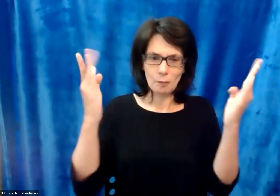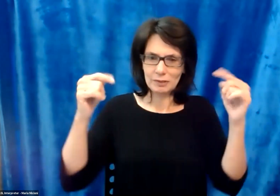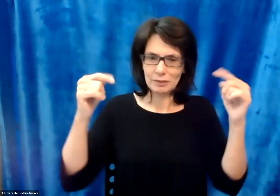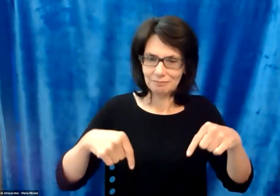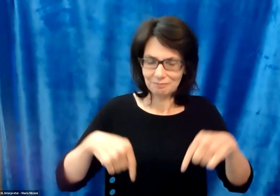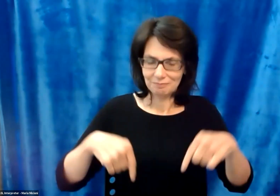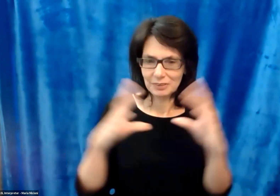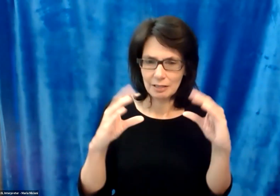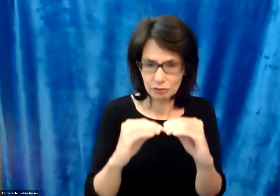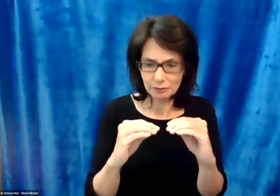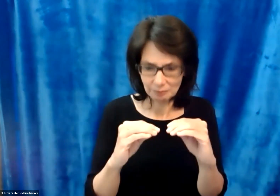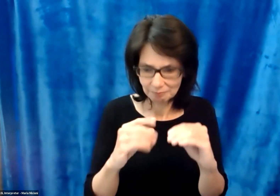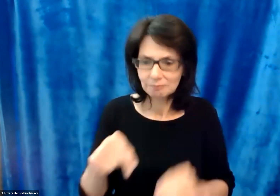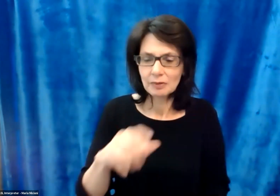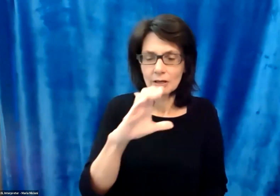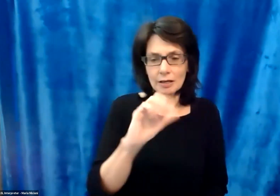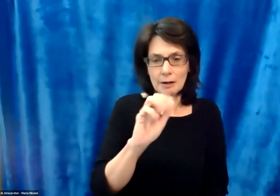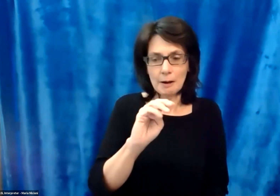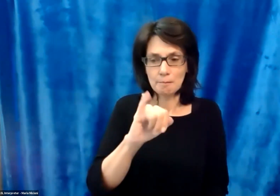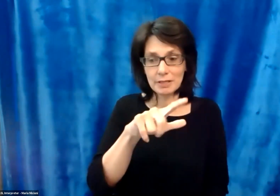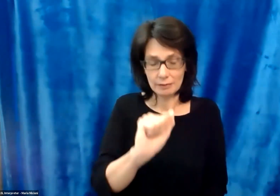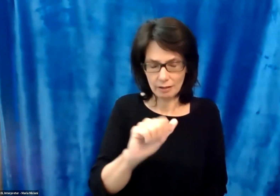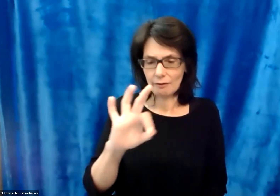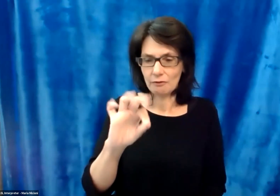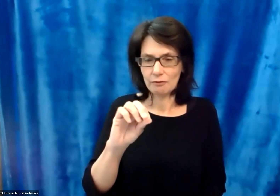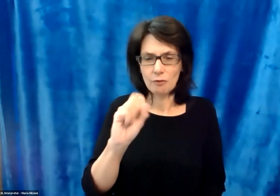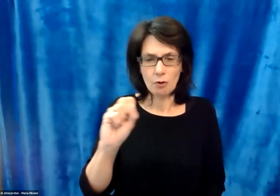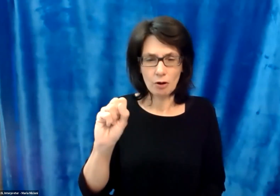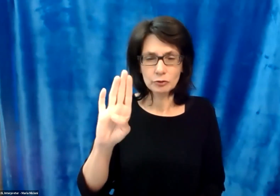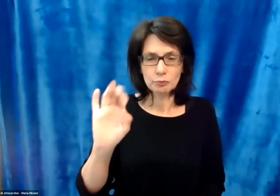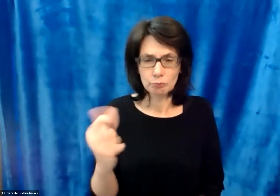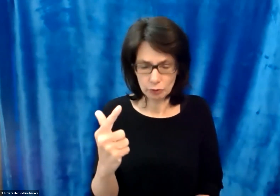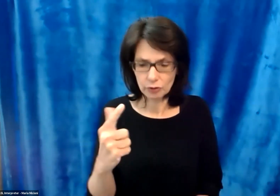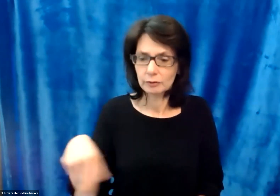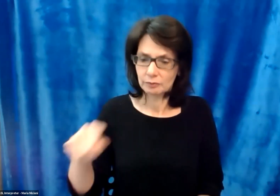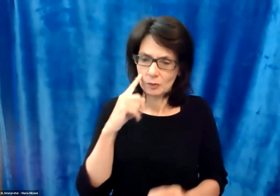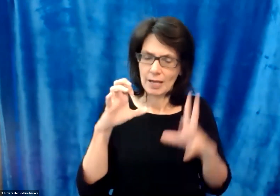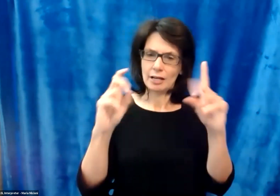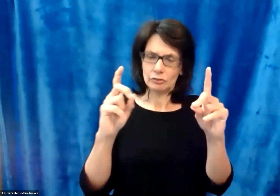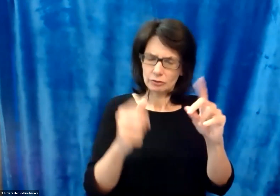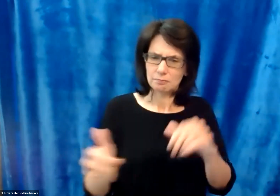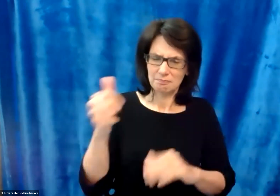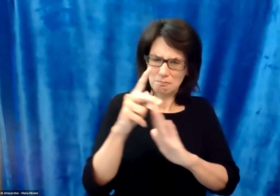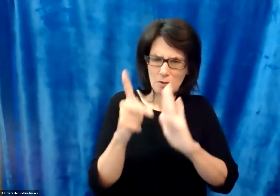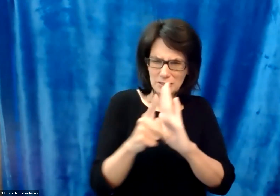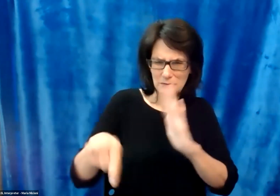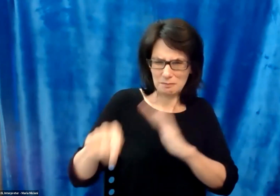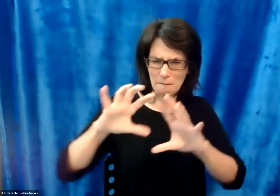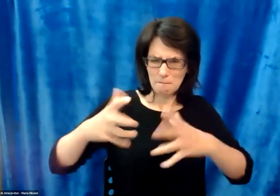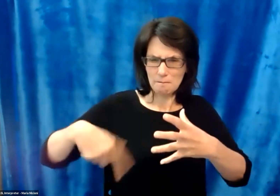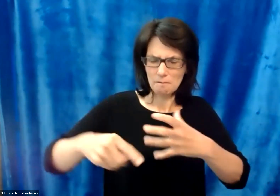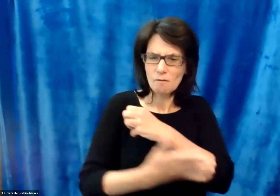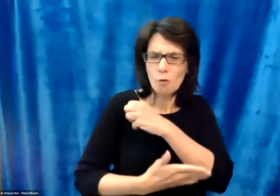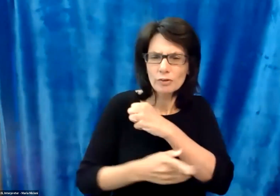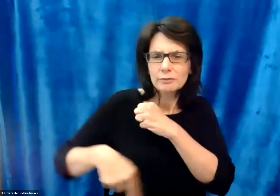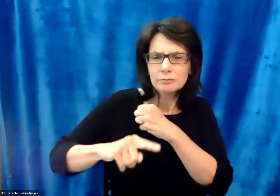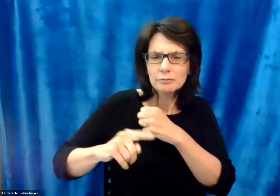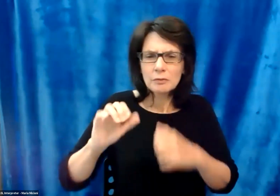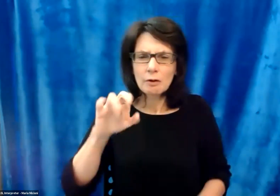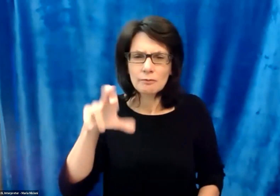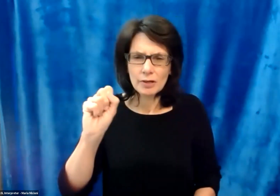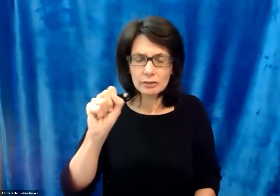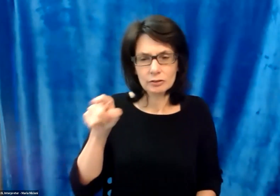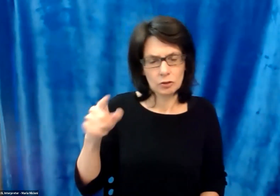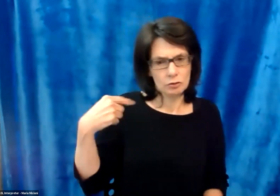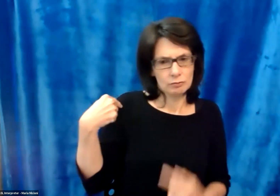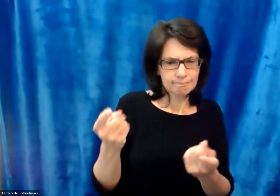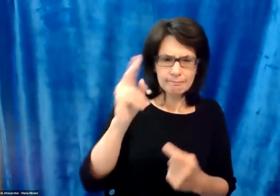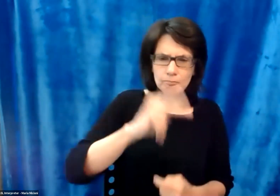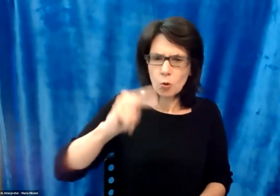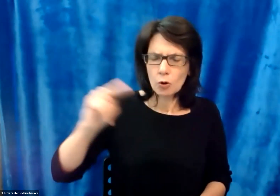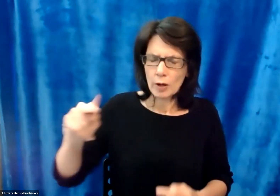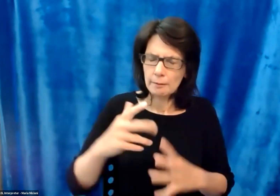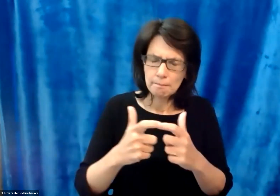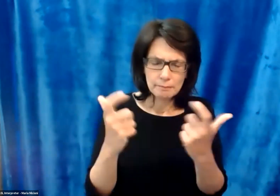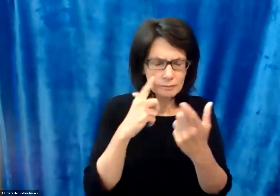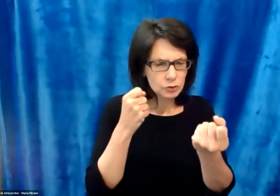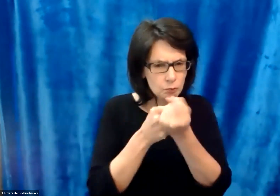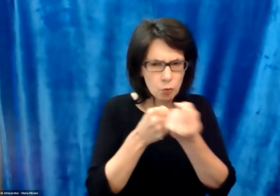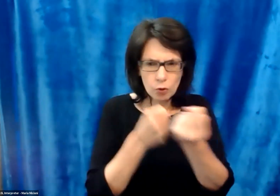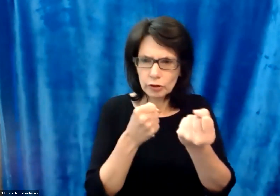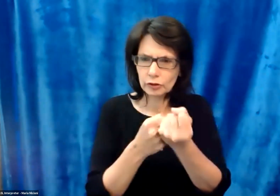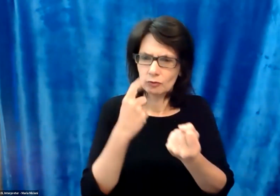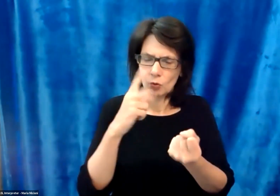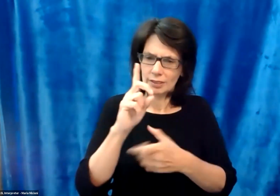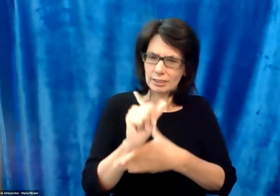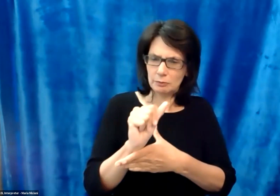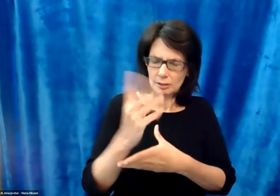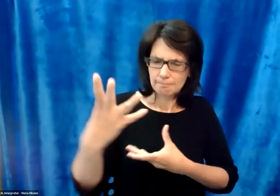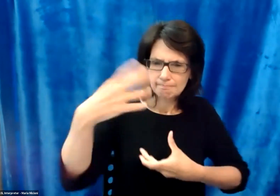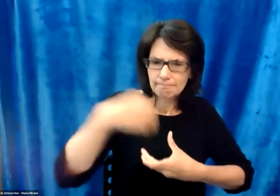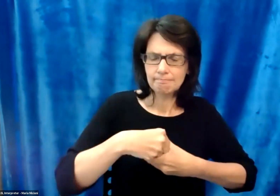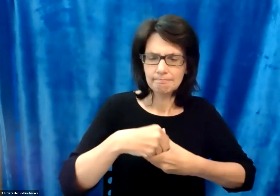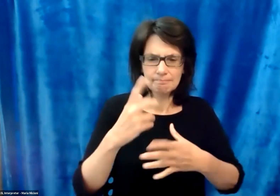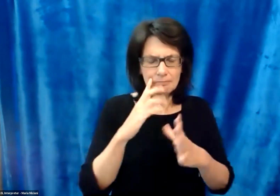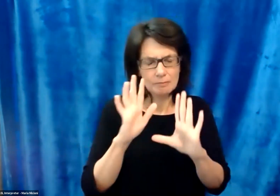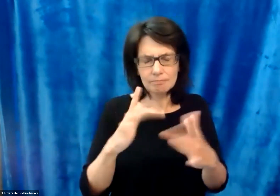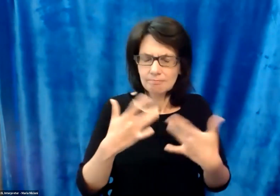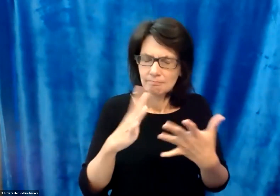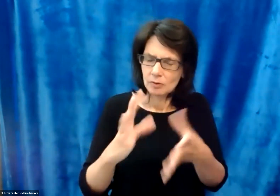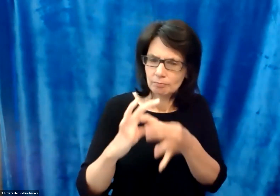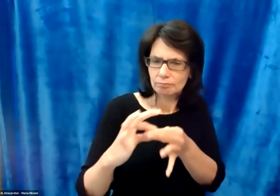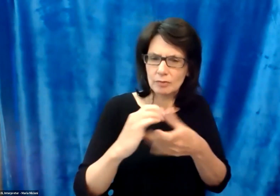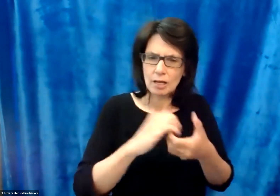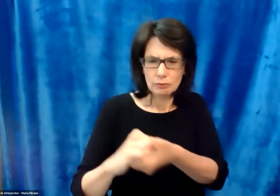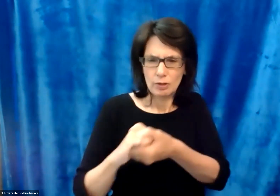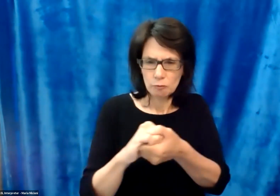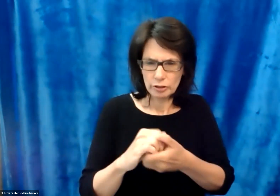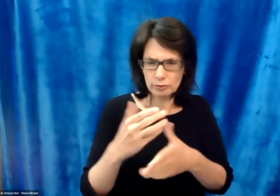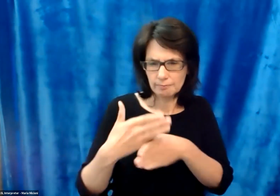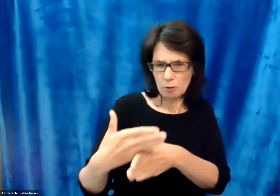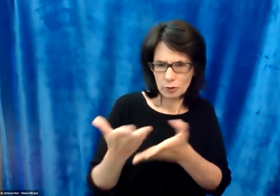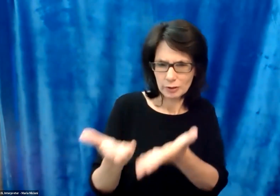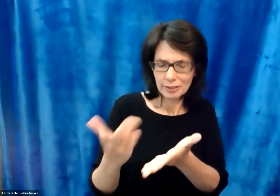Asma Maladwala - UNICEF: Camilla frostburg the education policy director at the Norway Ministry of Foreign Affairs Norway has been a big supporter for disability inclusion and we're we're very pleased for our partnerships and our collaborations and with that, I would like to welcome Camilla please Thank you.